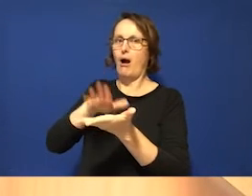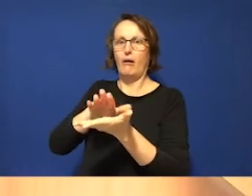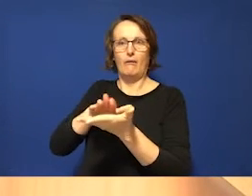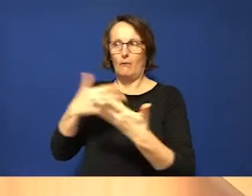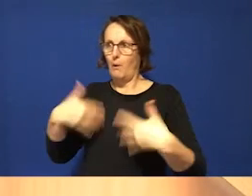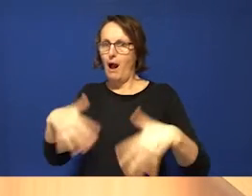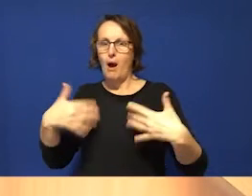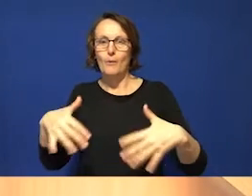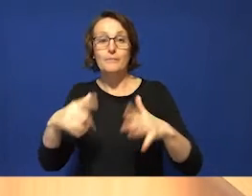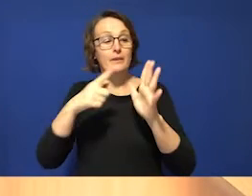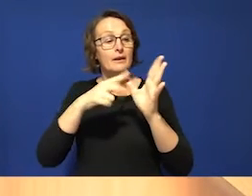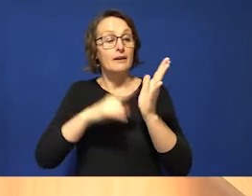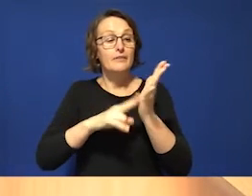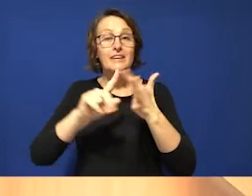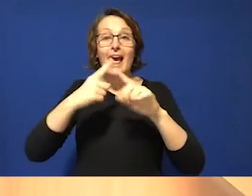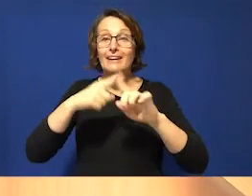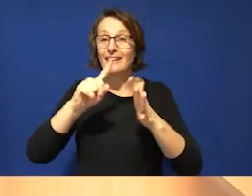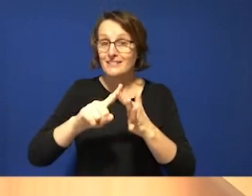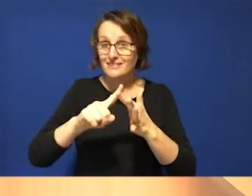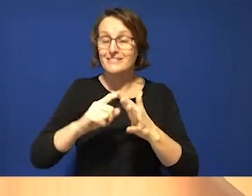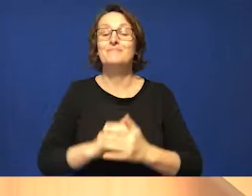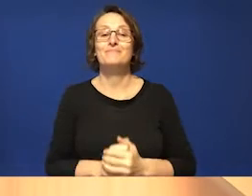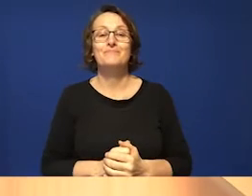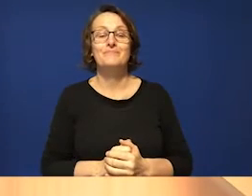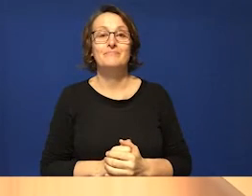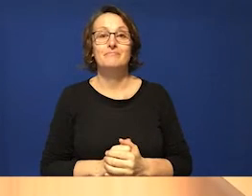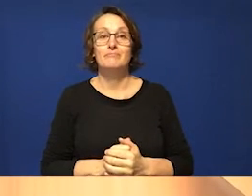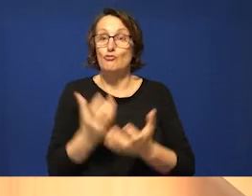The Annexe in addition to being awarded